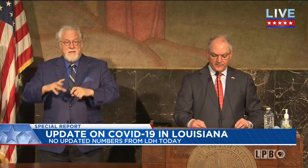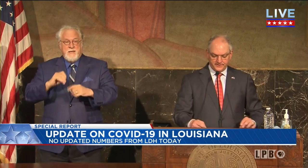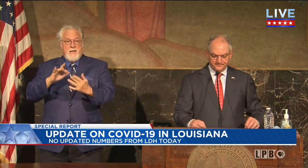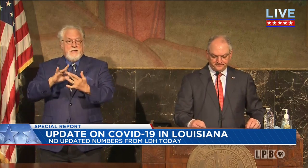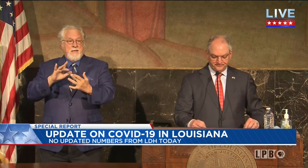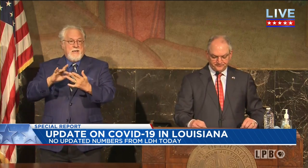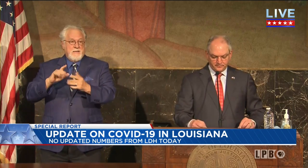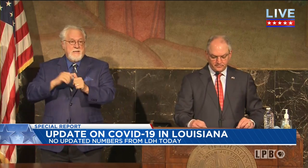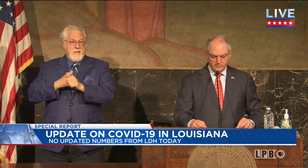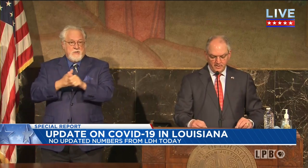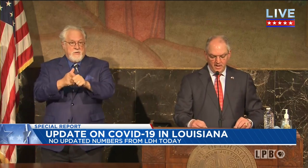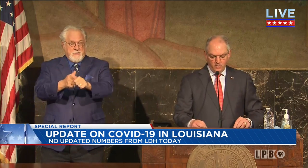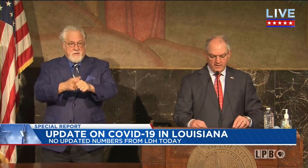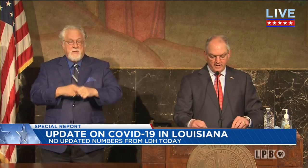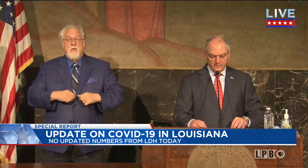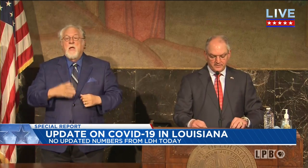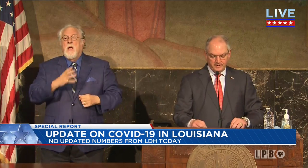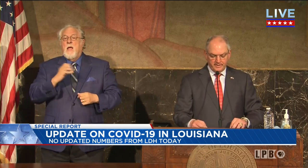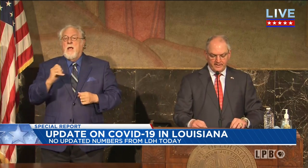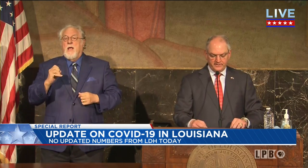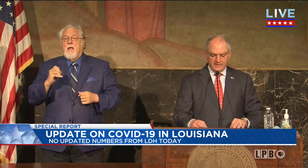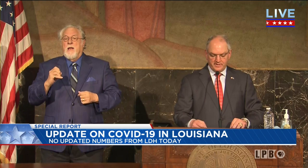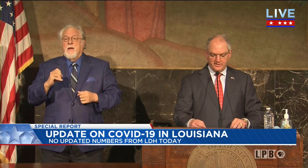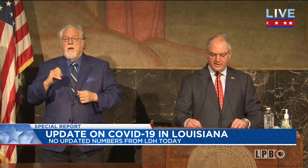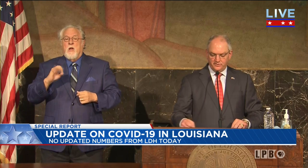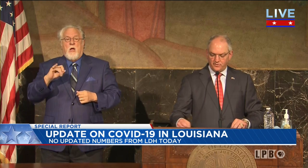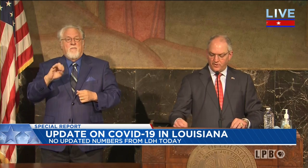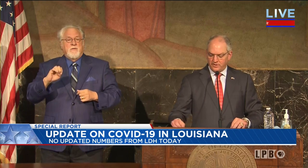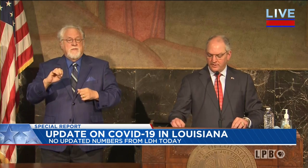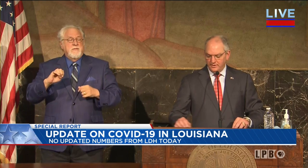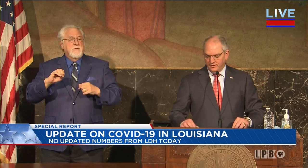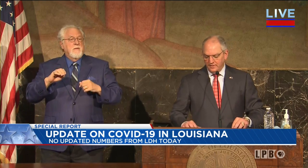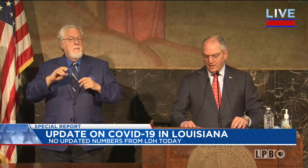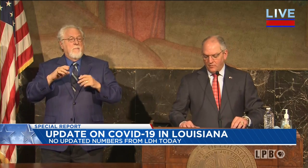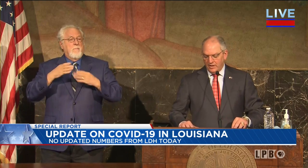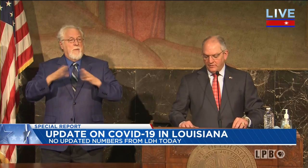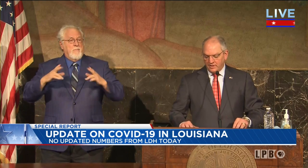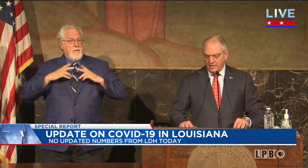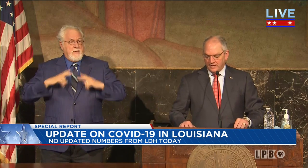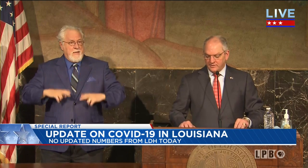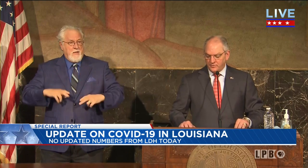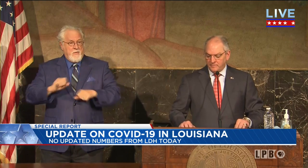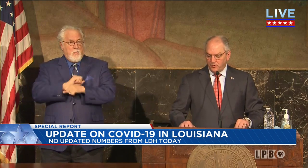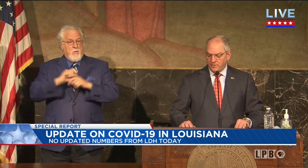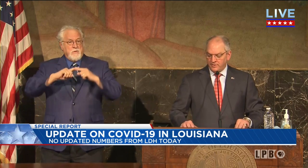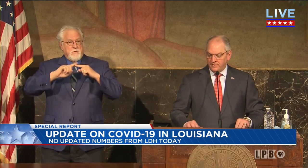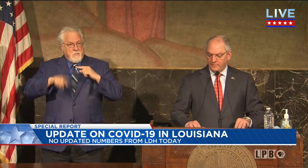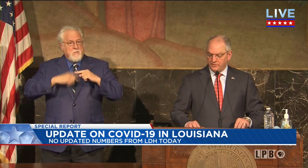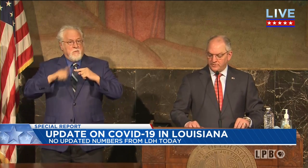ON CASES AND TESTS IN ORDER TO DIRECT OUR TARGETED TESTING AND CONTACT TRACING EFFORTS.